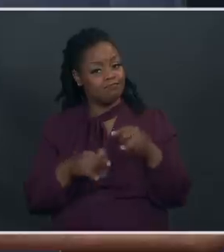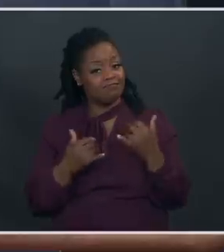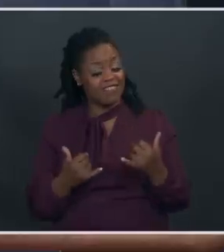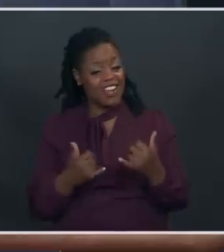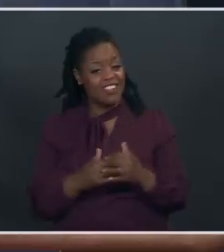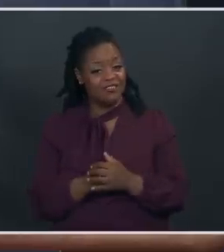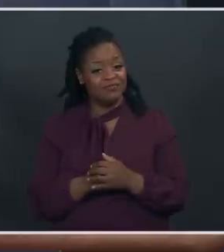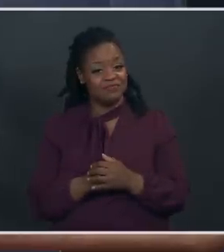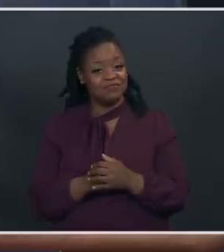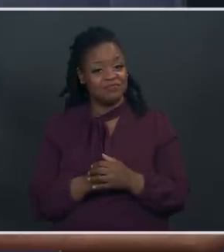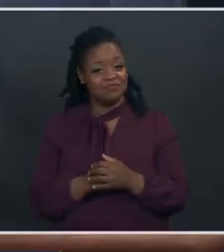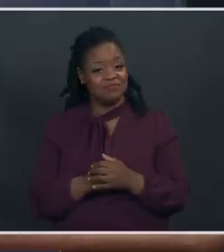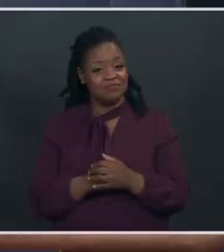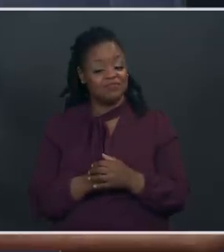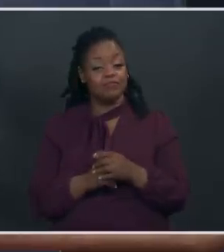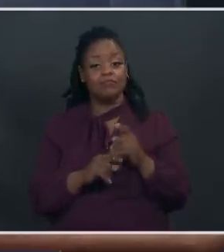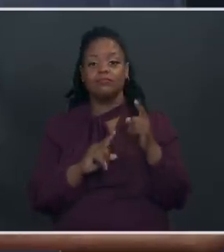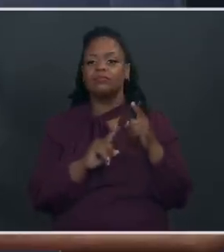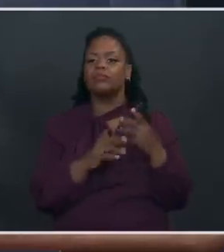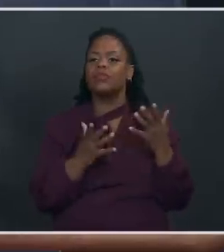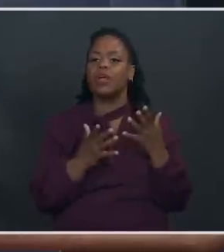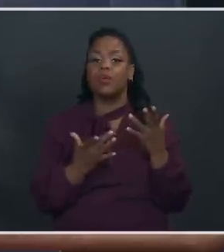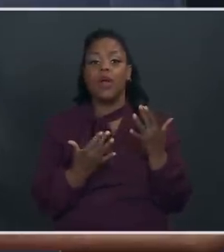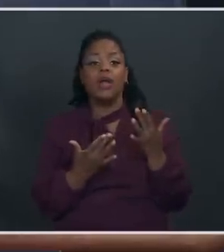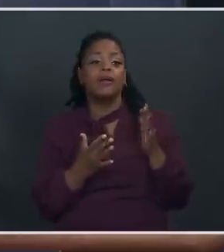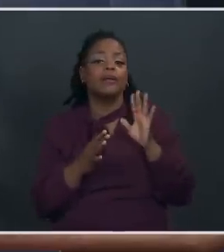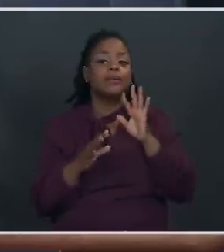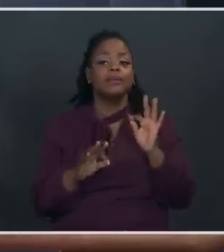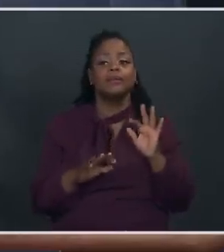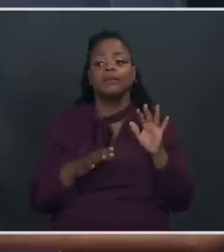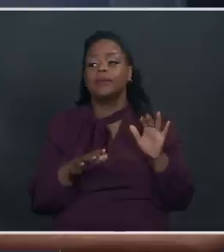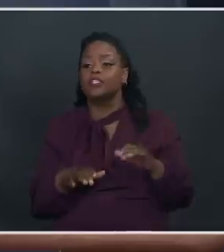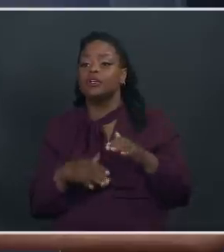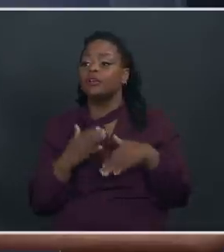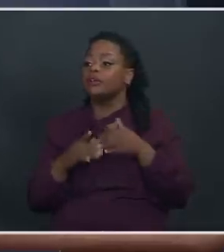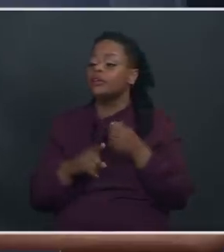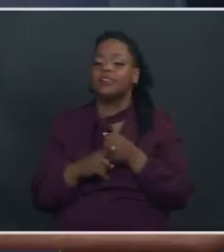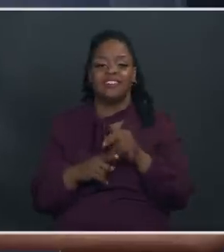And he's not waiting to take action, getting us started on his first day in office,